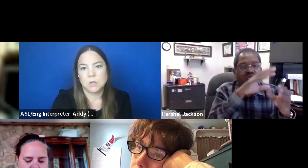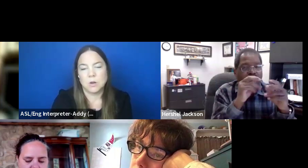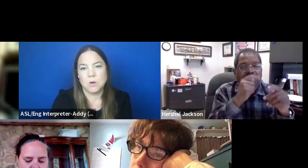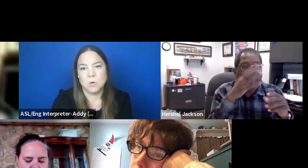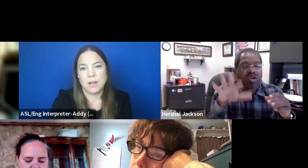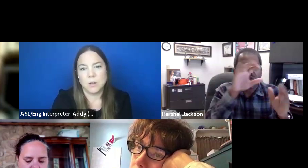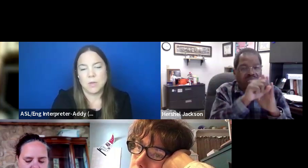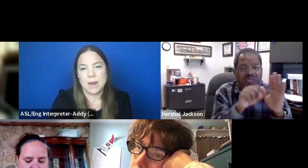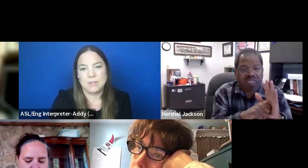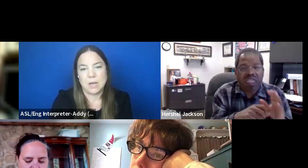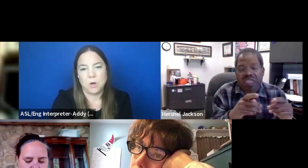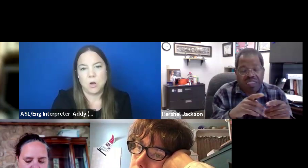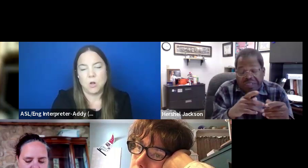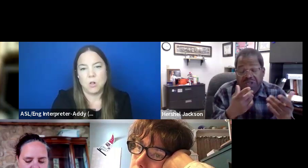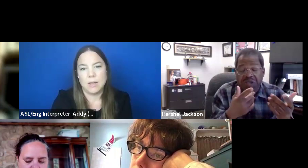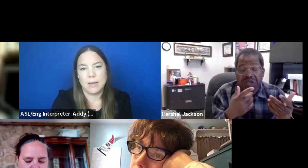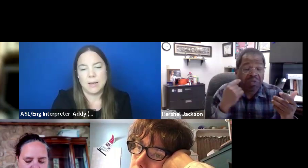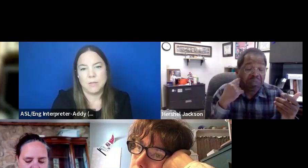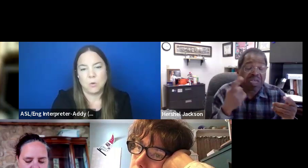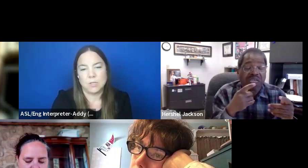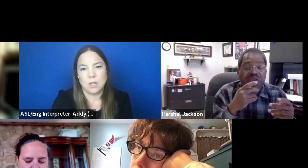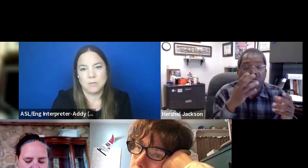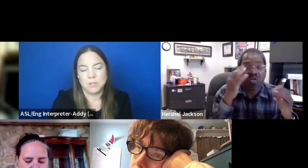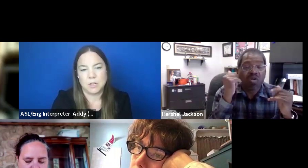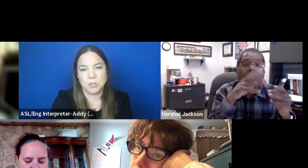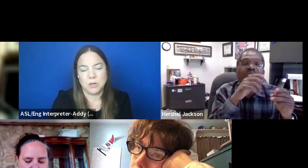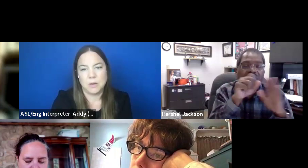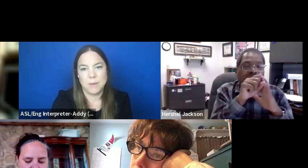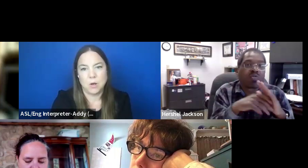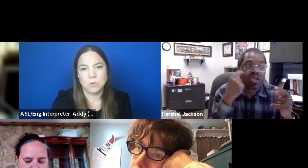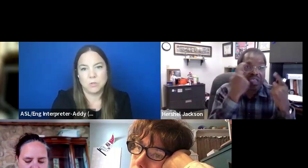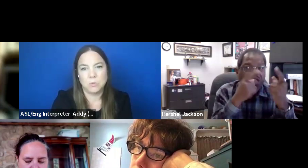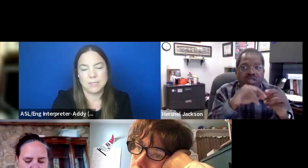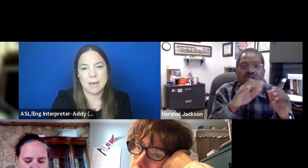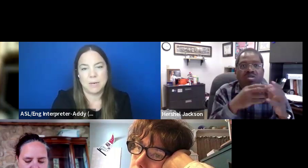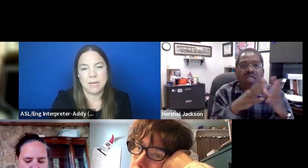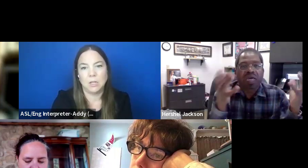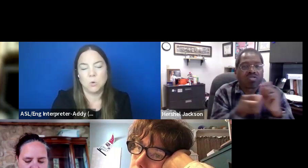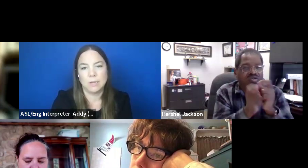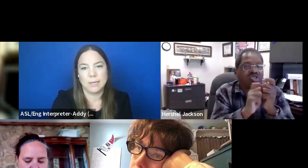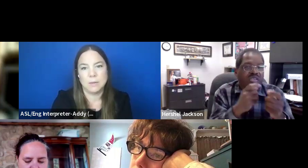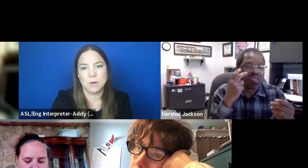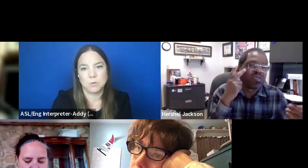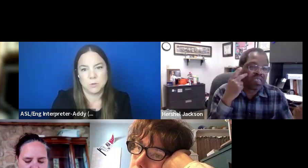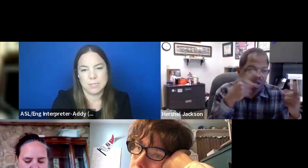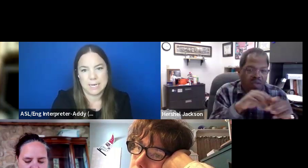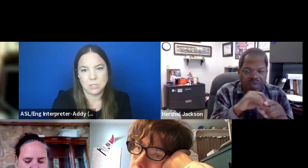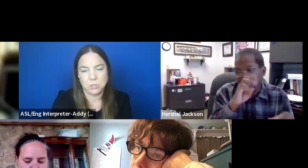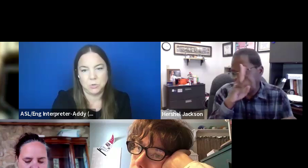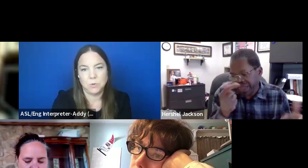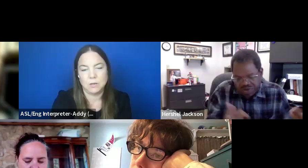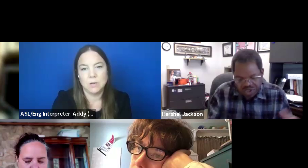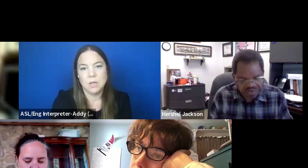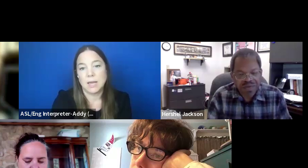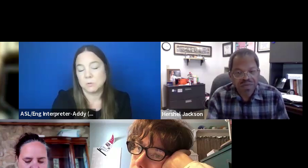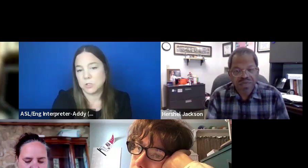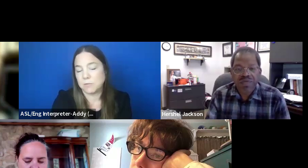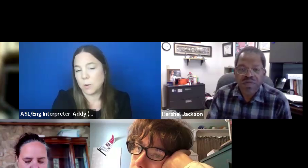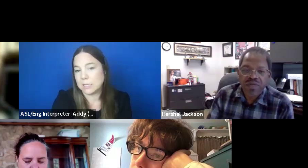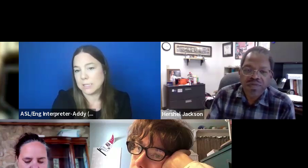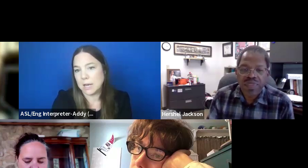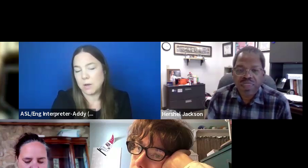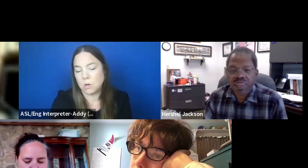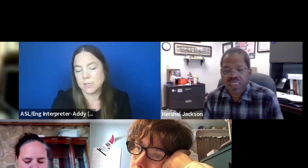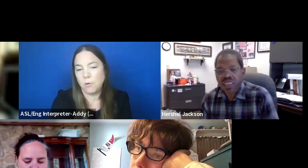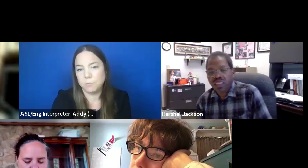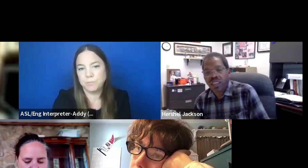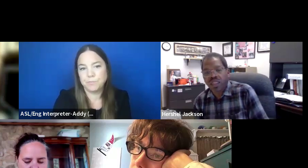ASL/Eng Interpreter-Addy (she/her): So I know that at the Town Hall there was a lot of discussion about what's happening locally, but also the state, too, and I guess we'll just have to wait and see how that works out.